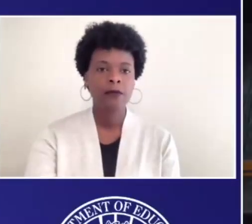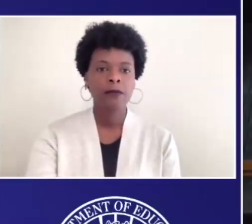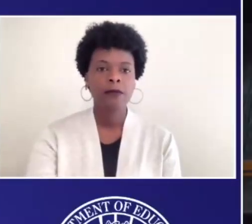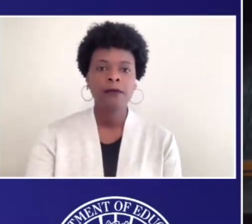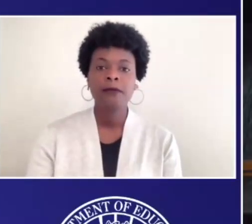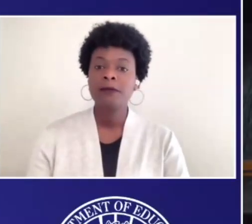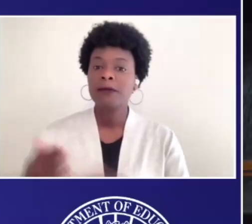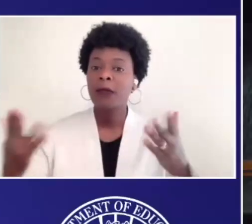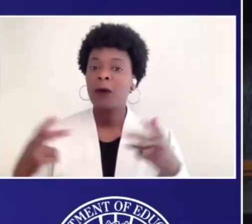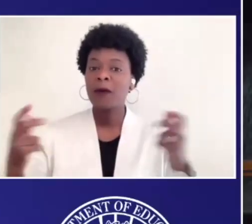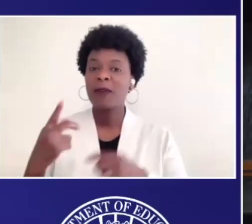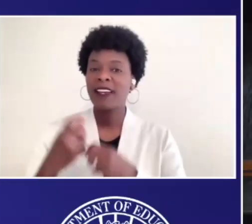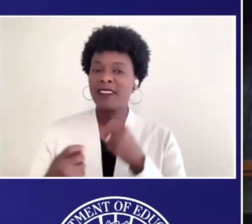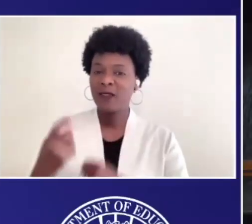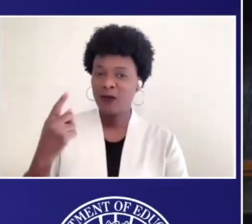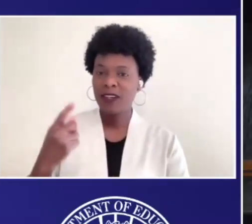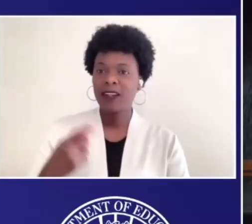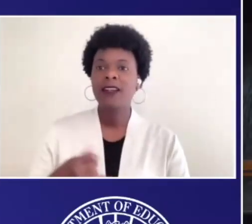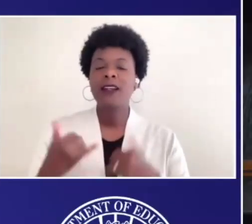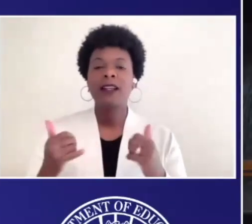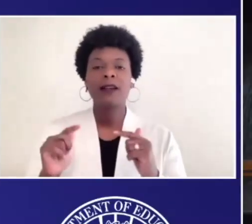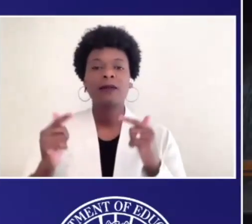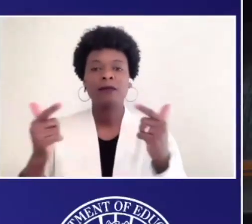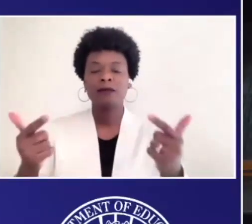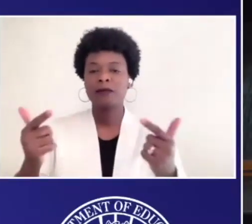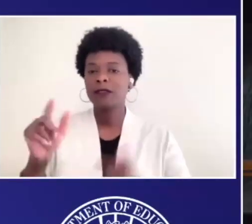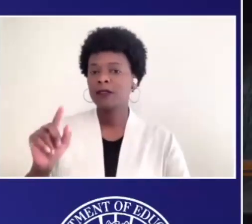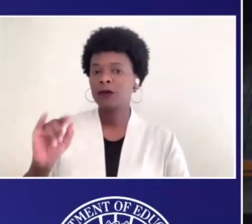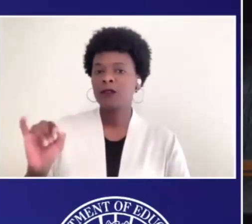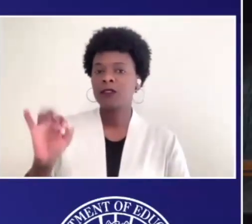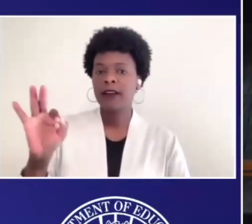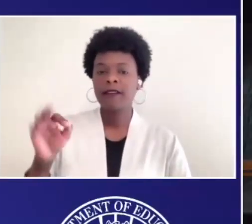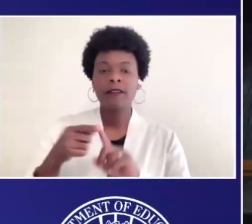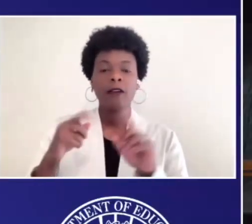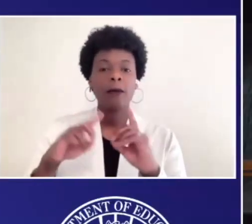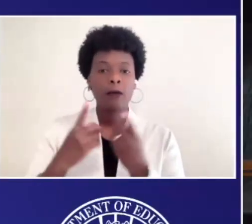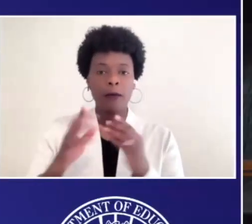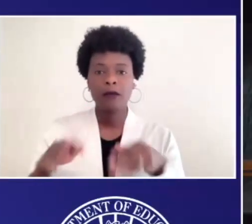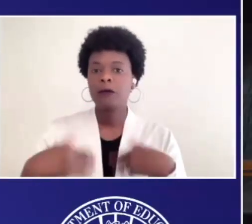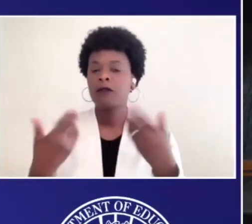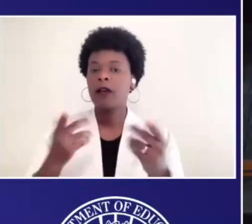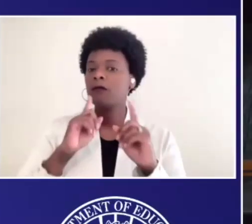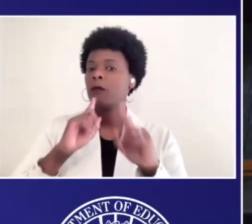Welcome back everyone. I'm going to turn it over right away to Jeff from the Department to give a report out on the caucus.